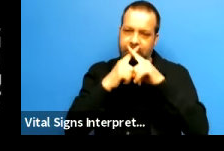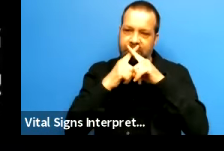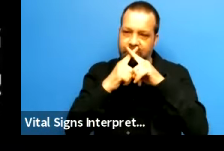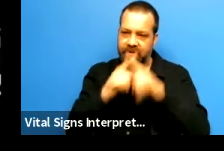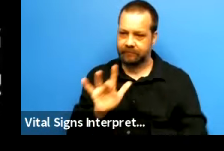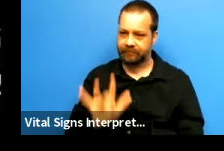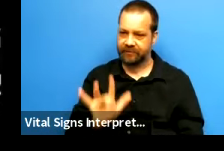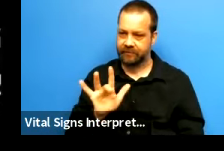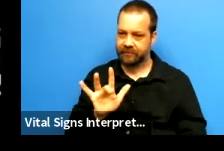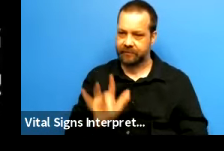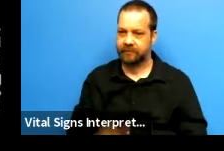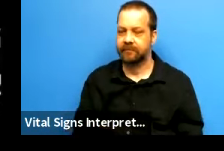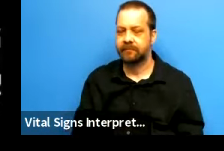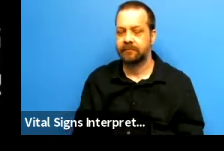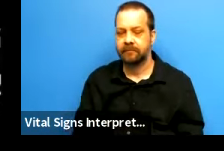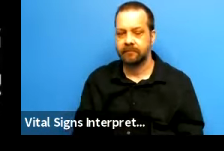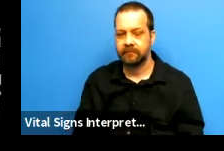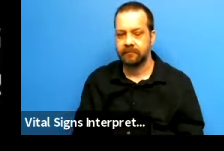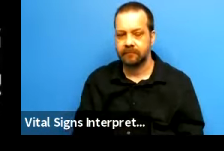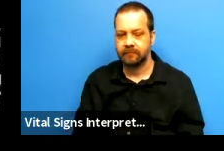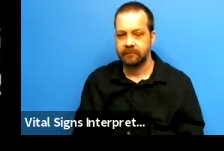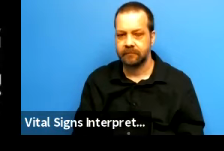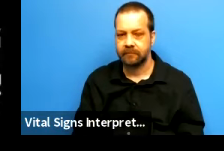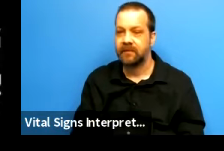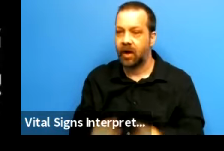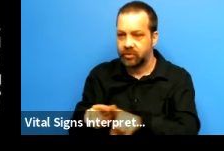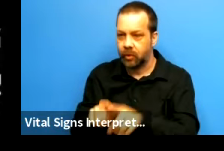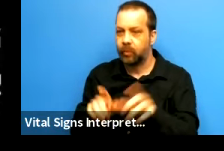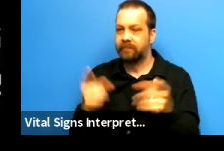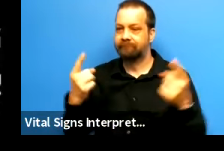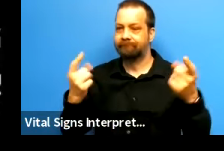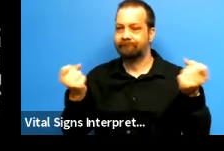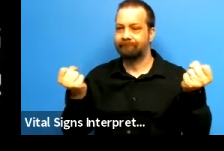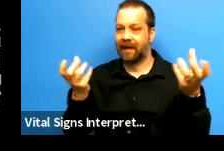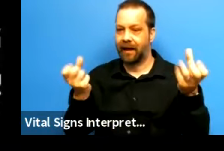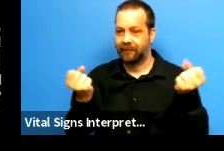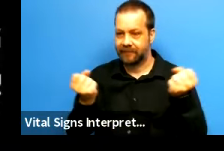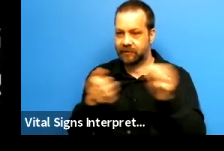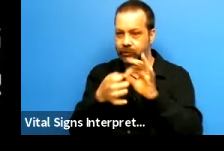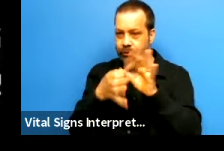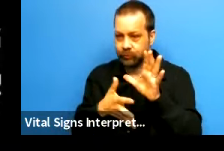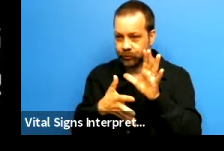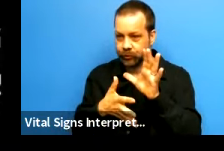We want to let you know that we do have an interpreter on. That video is highlighted.